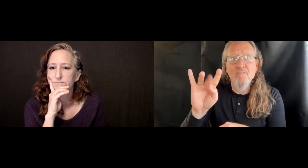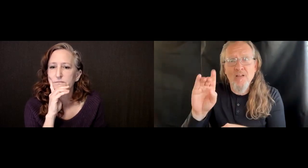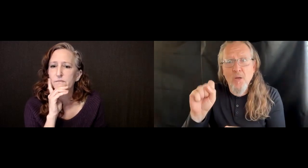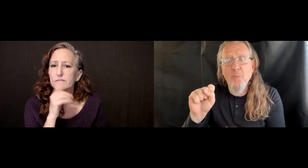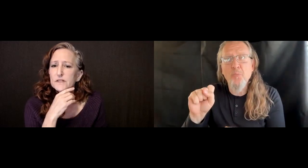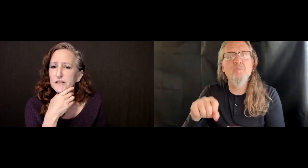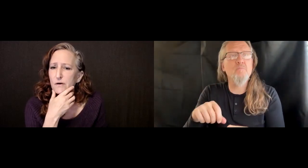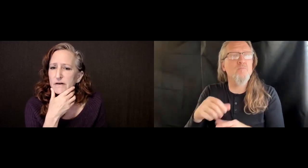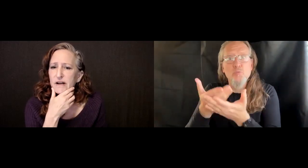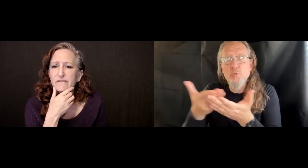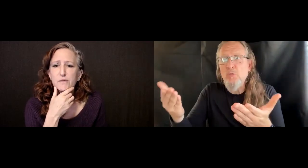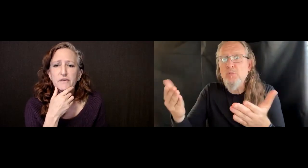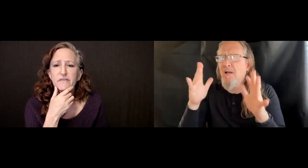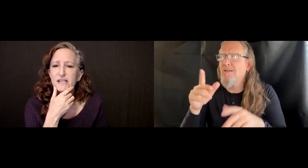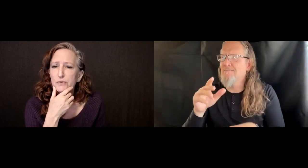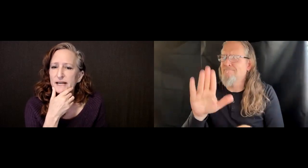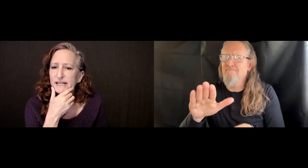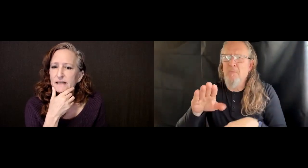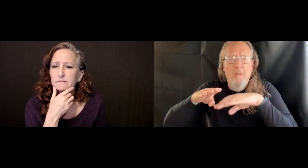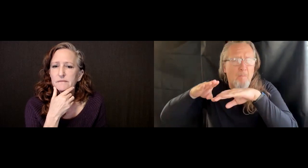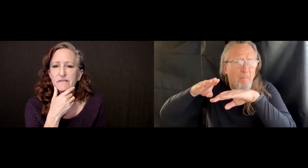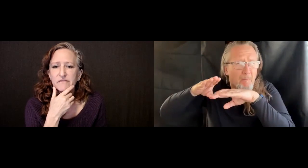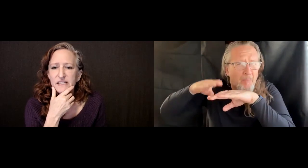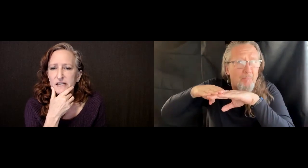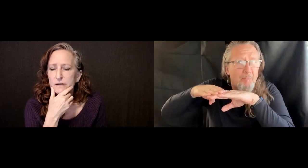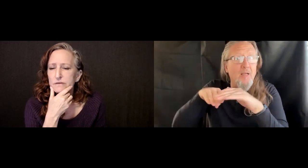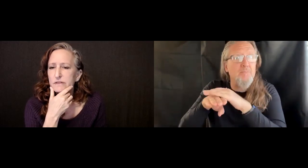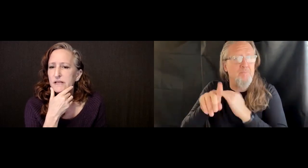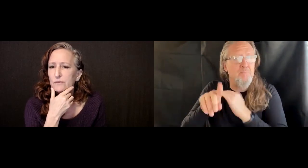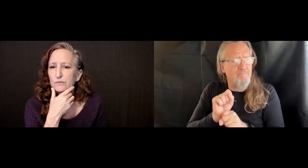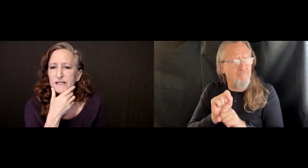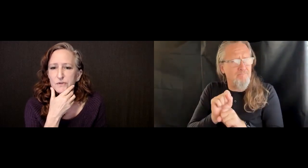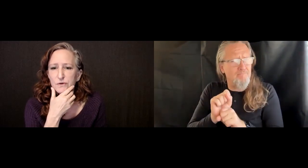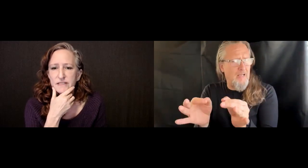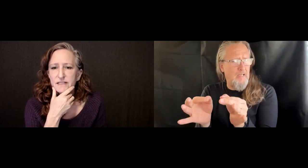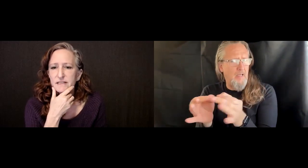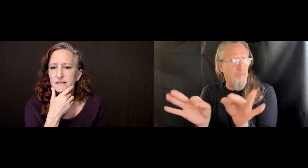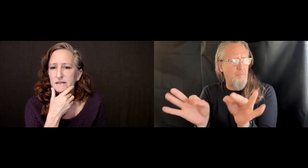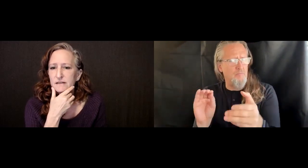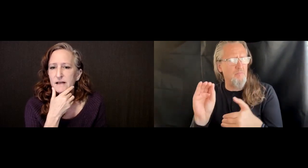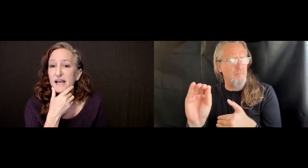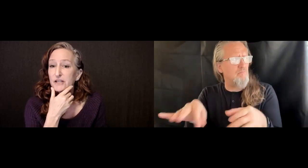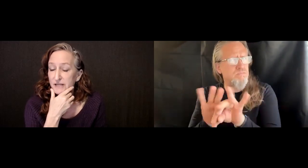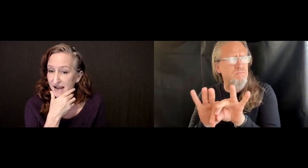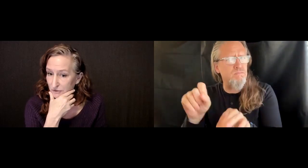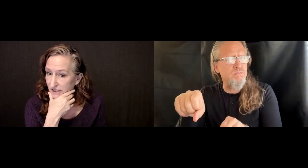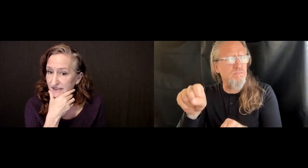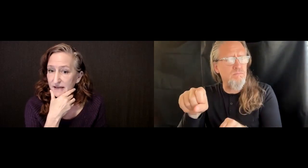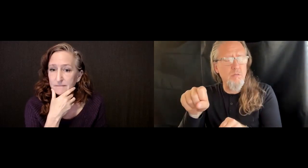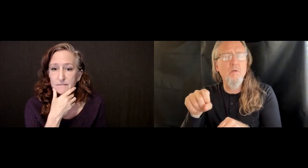So if you provide training and videos and resource and you're captioning them.